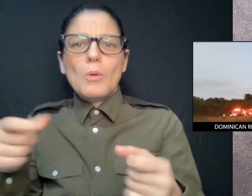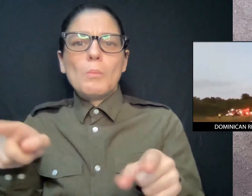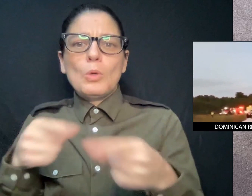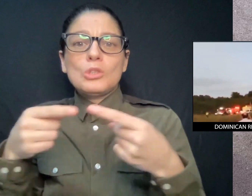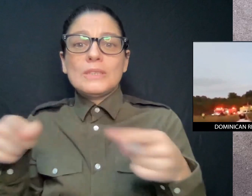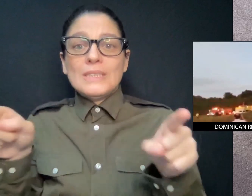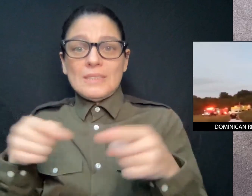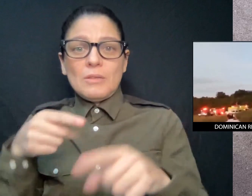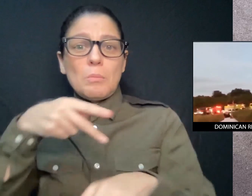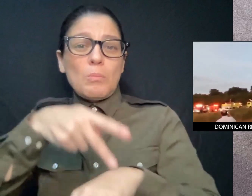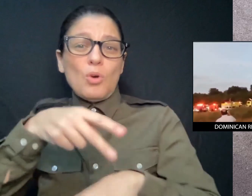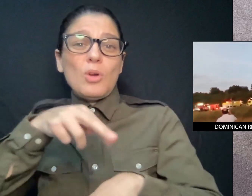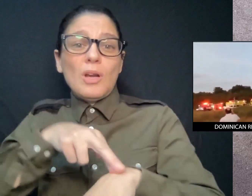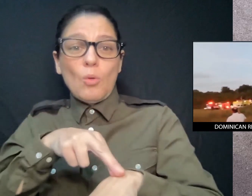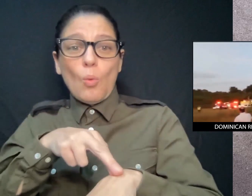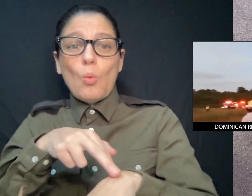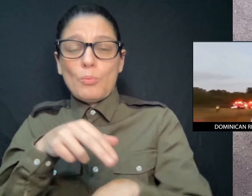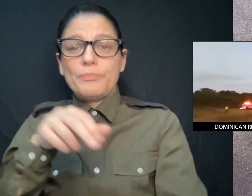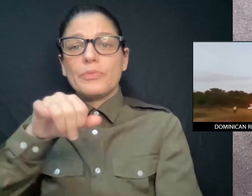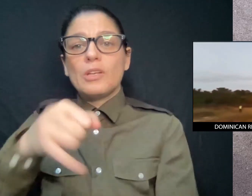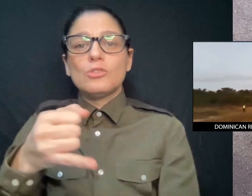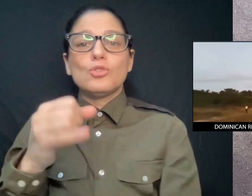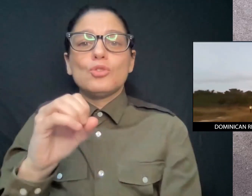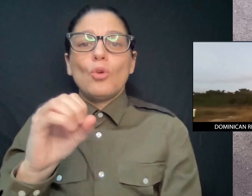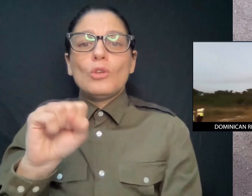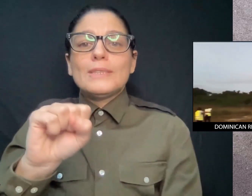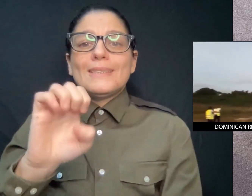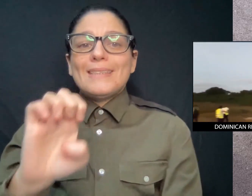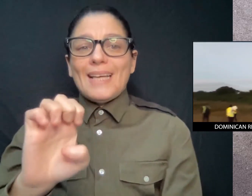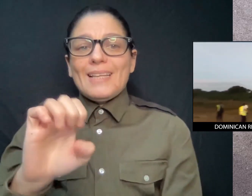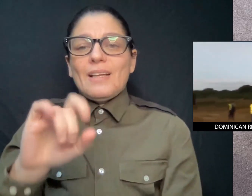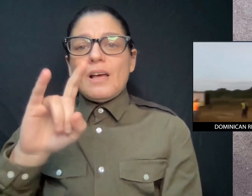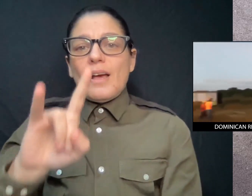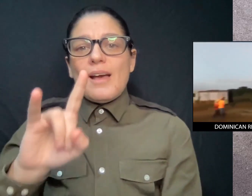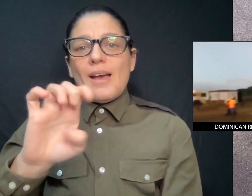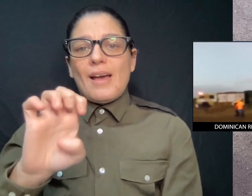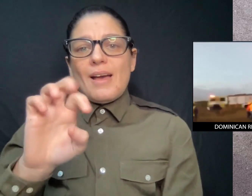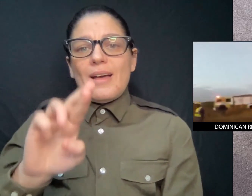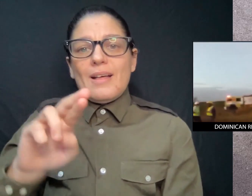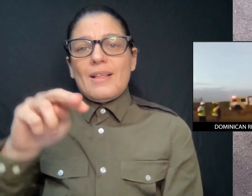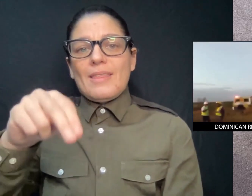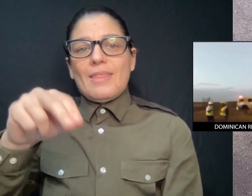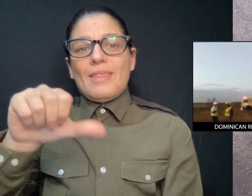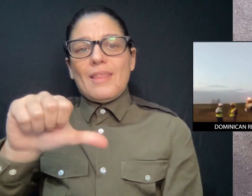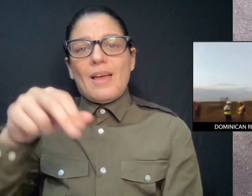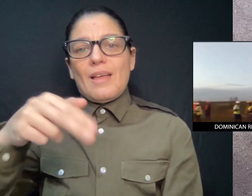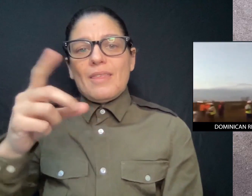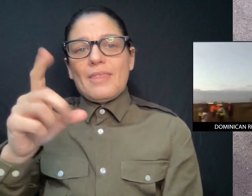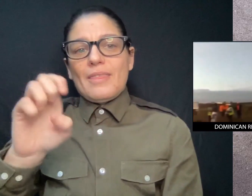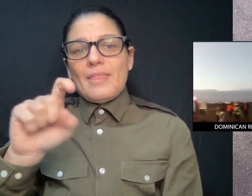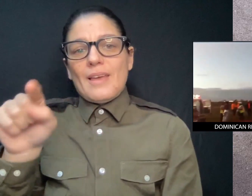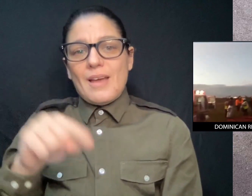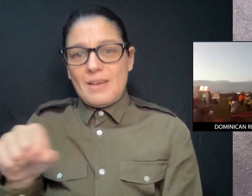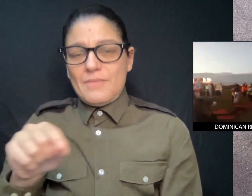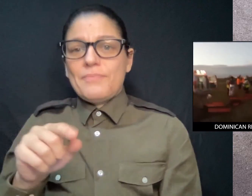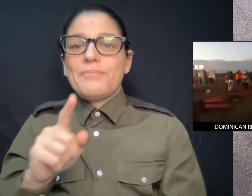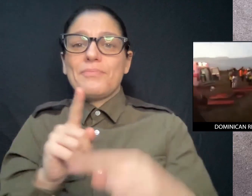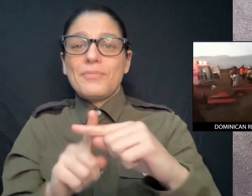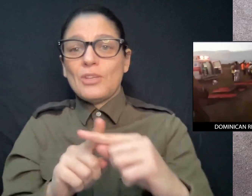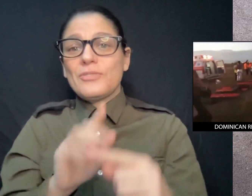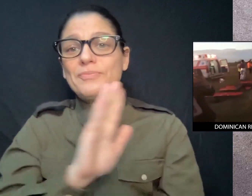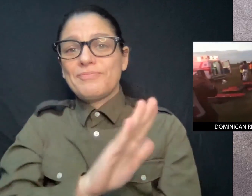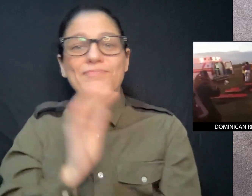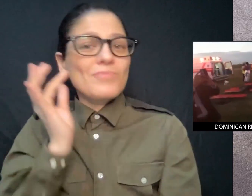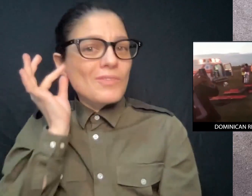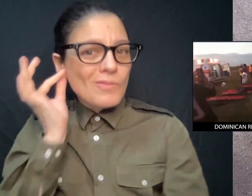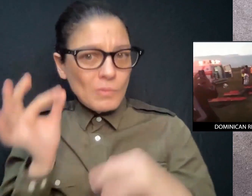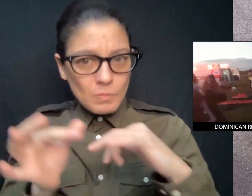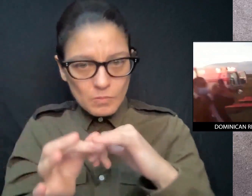among the victims was Puerto Rican music producer Jos A. Hernandez as well as his wife